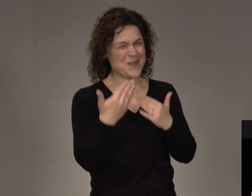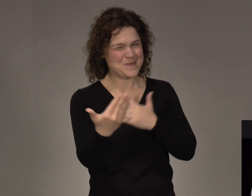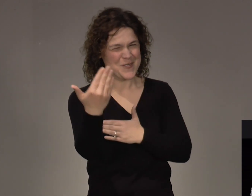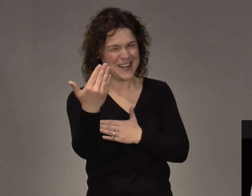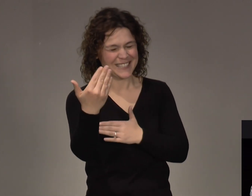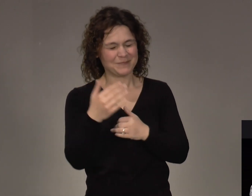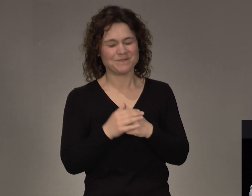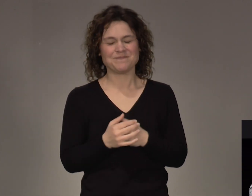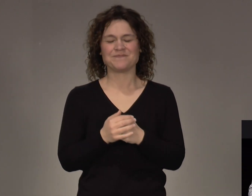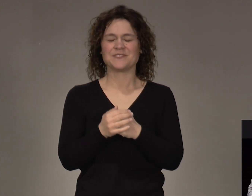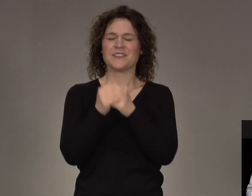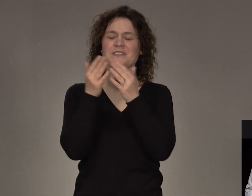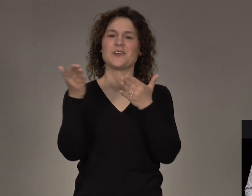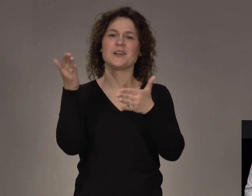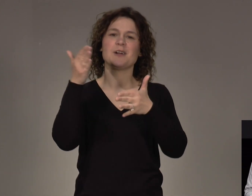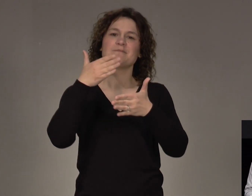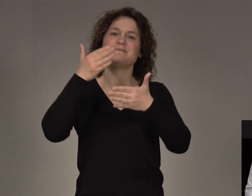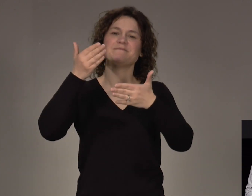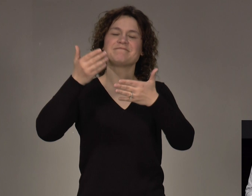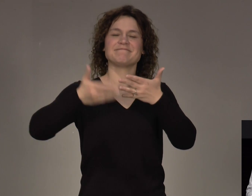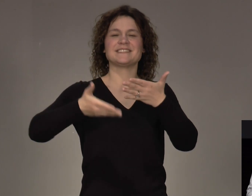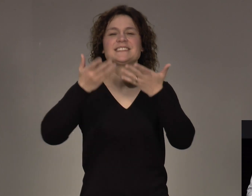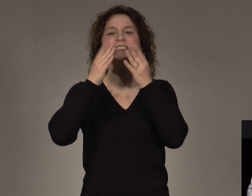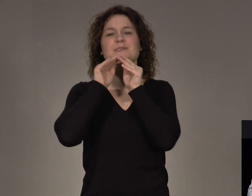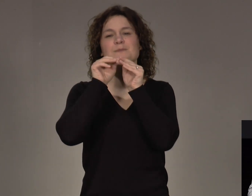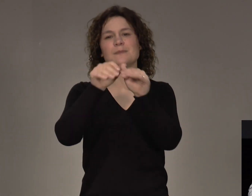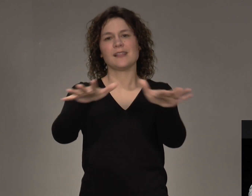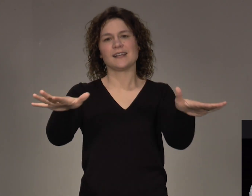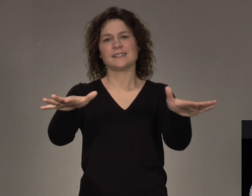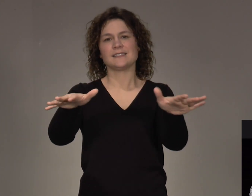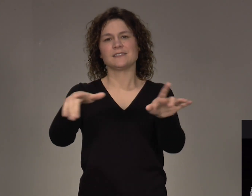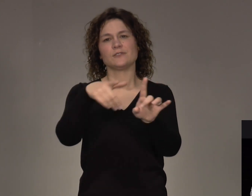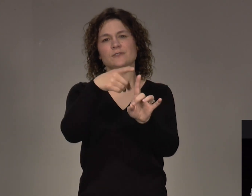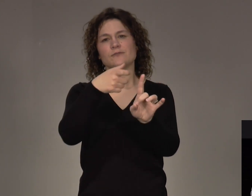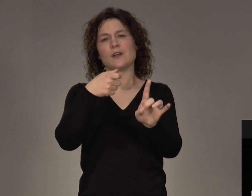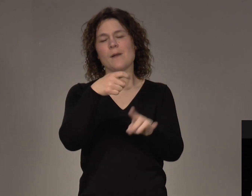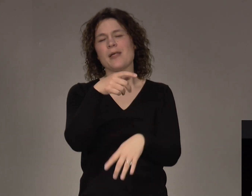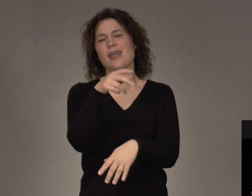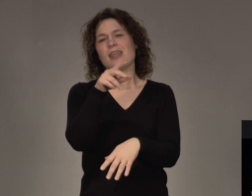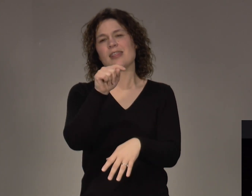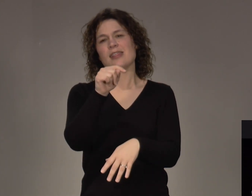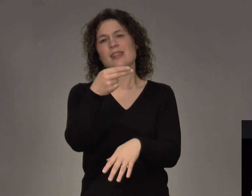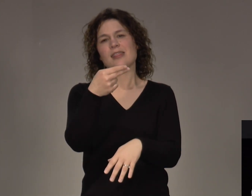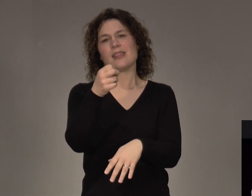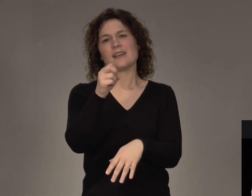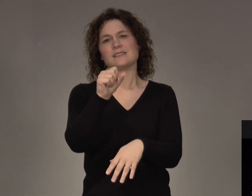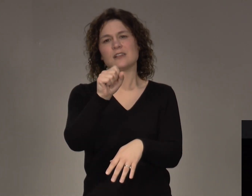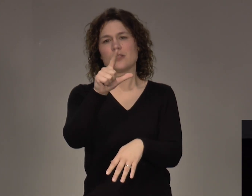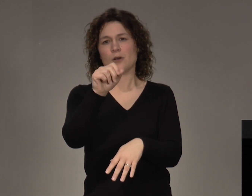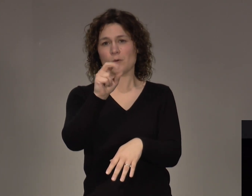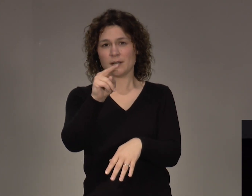I'll be taking it from 1st Thessalonians 5:23-24: